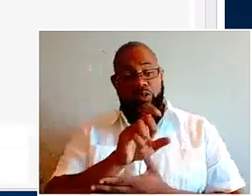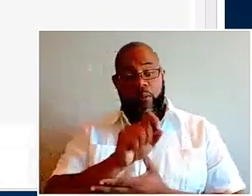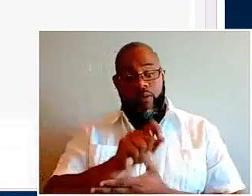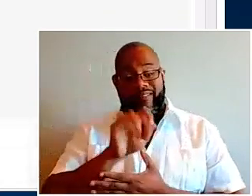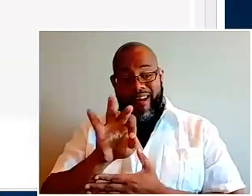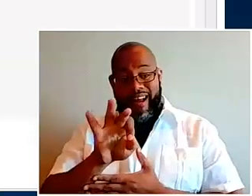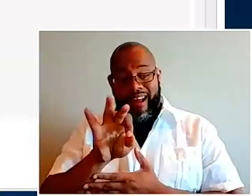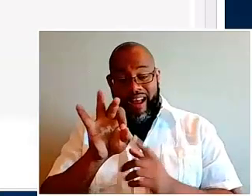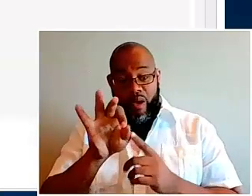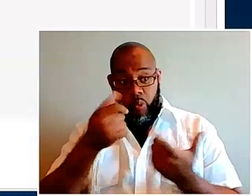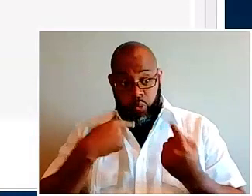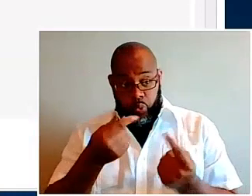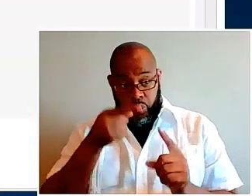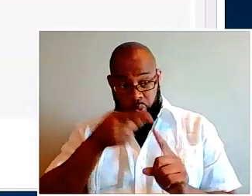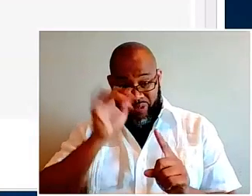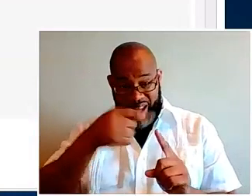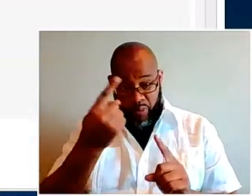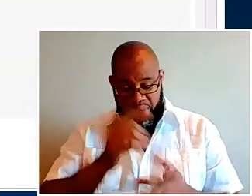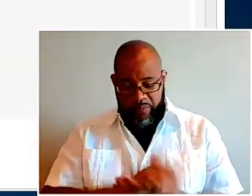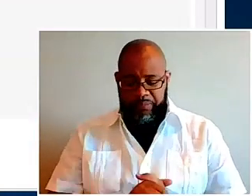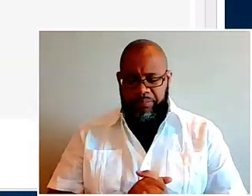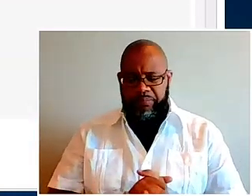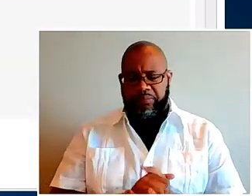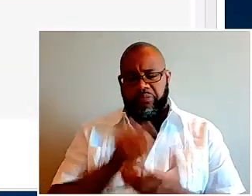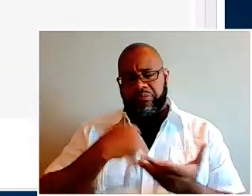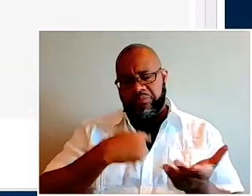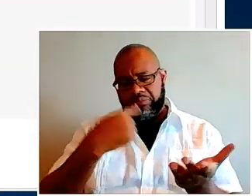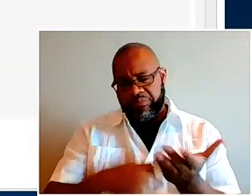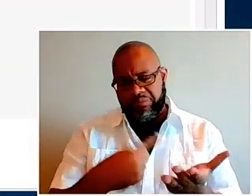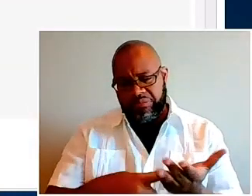is go over- we'll do (a) and we'll look at